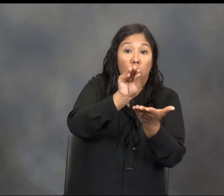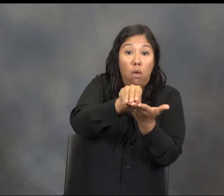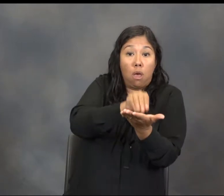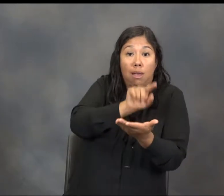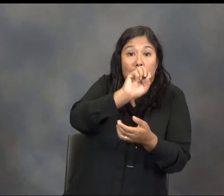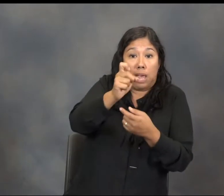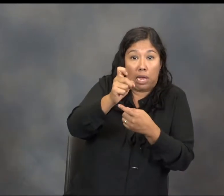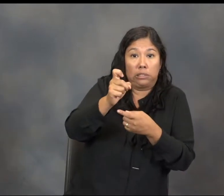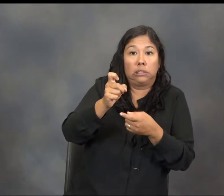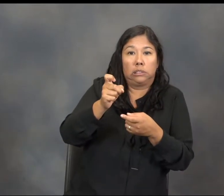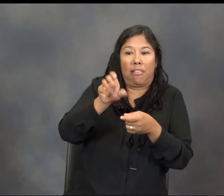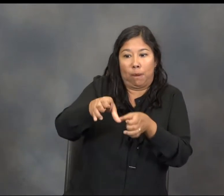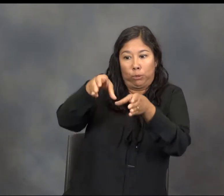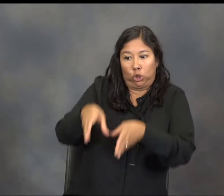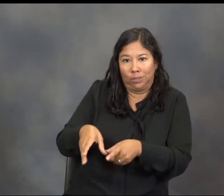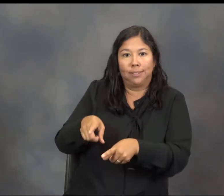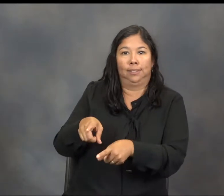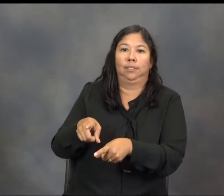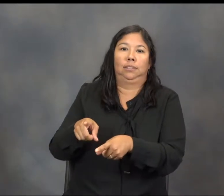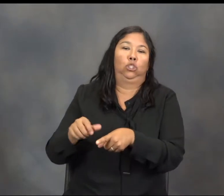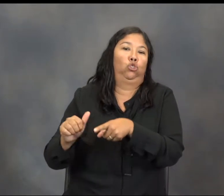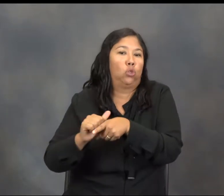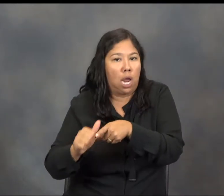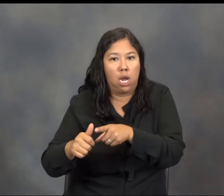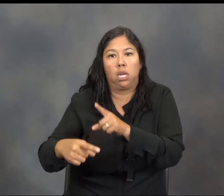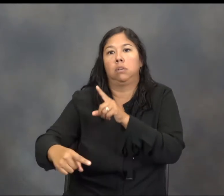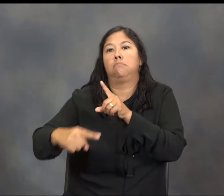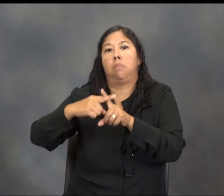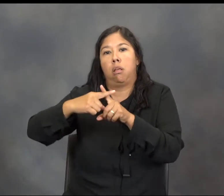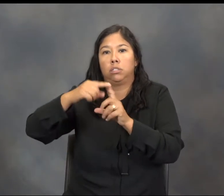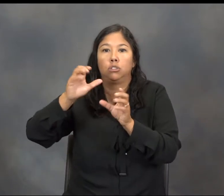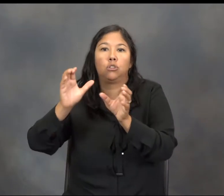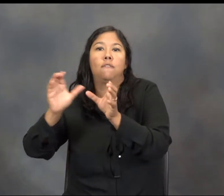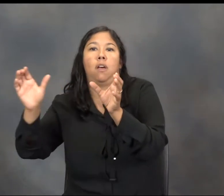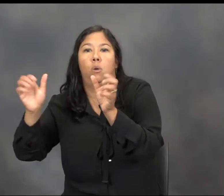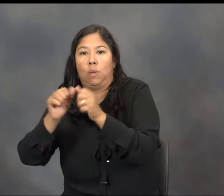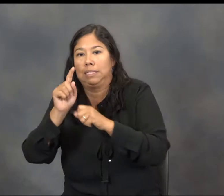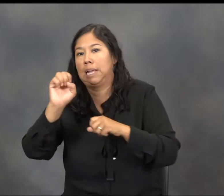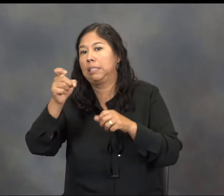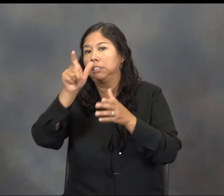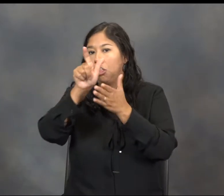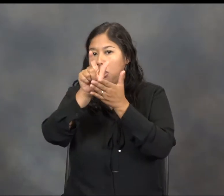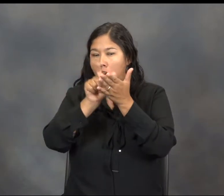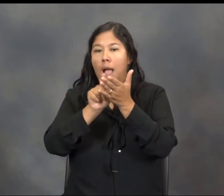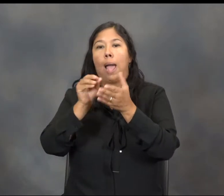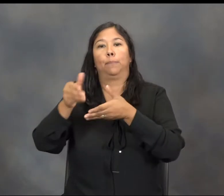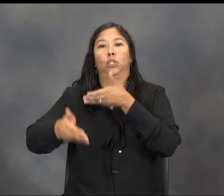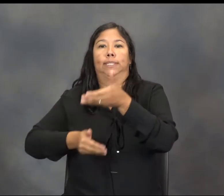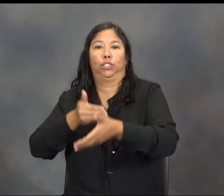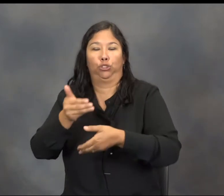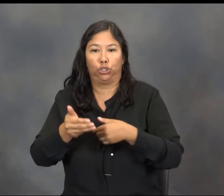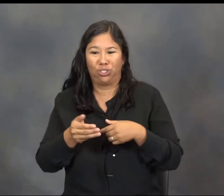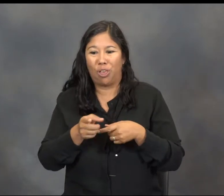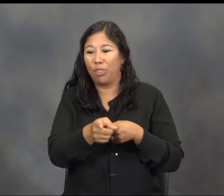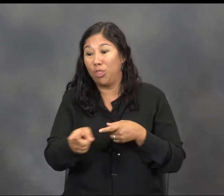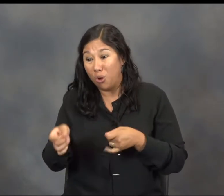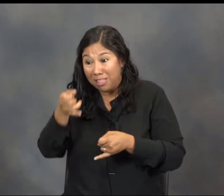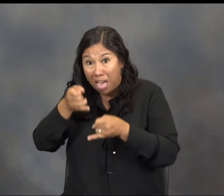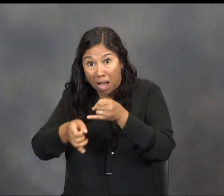is trained and certified in tax law and tax ID procedure. And they are not the last line of defense.